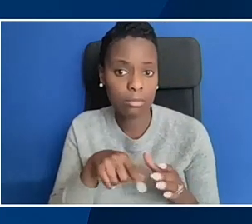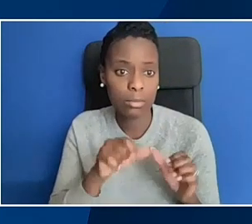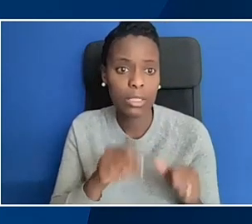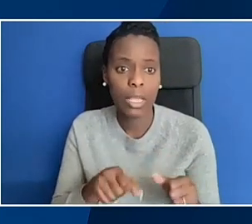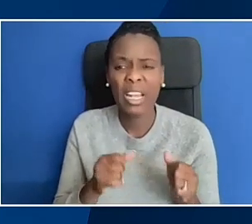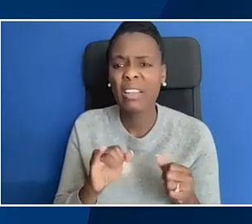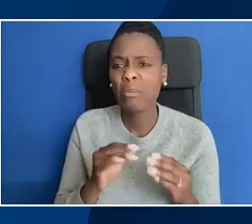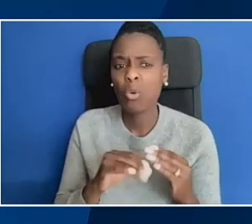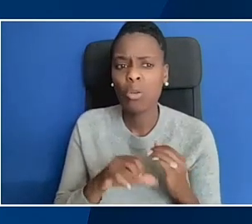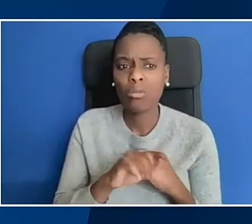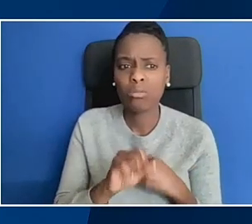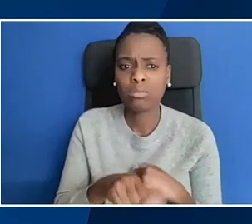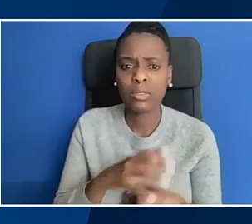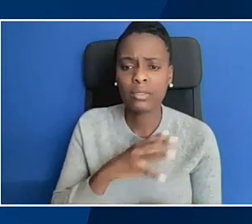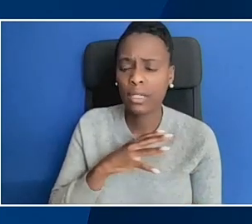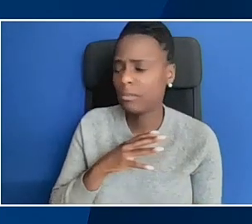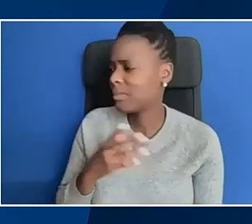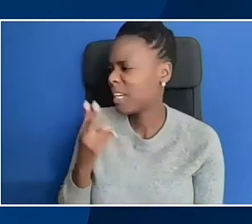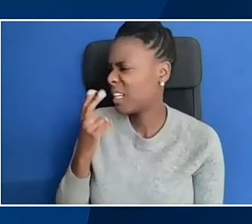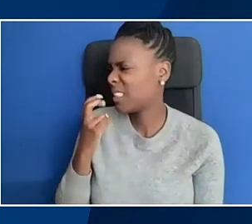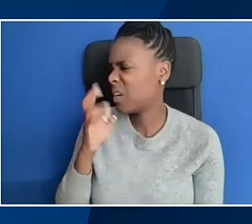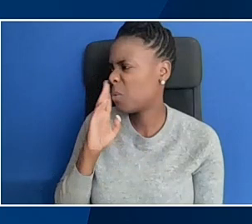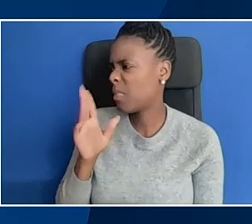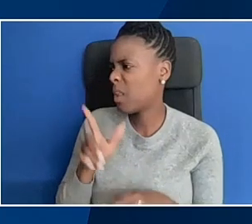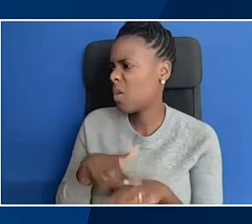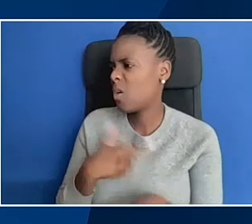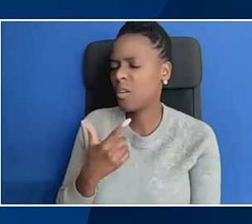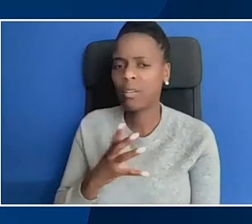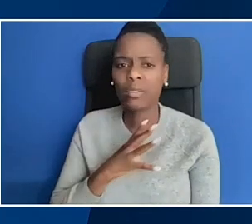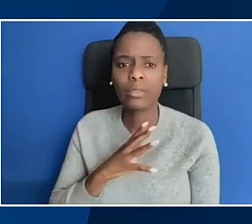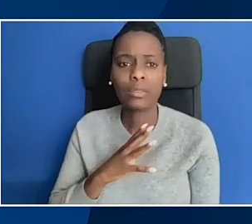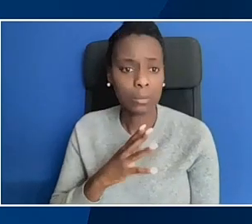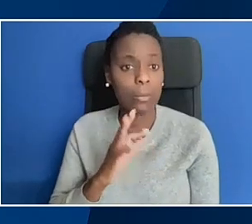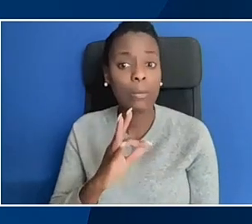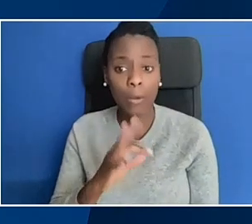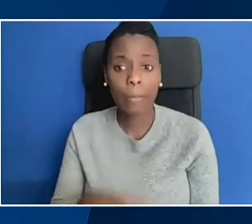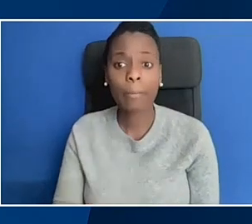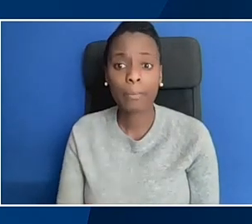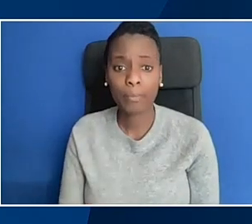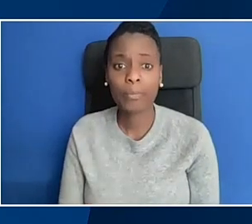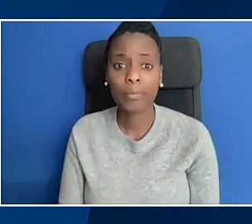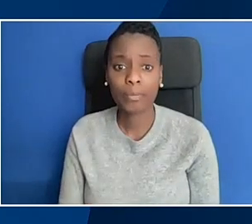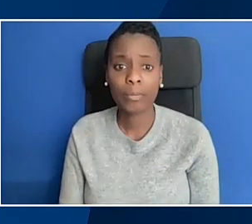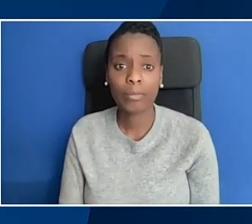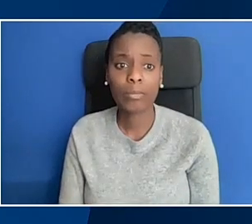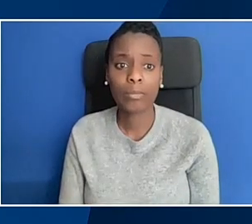I doubt we will, but that would be good. Yeah. Okay. So we are going to do that.